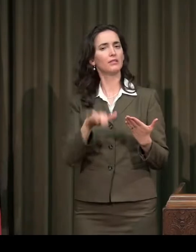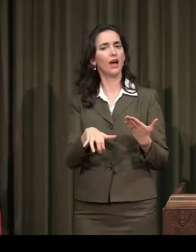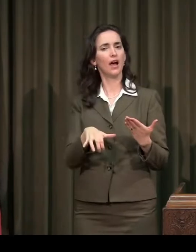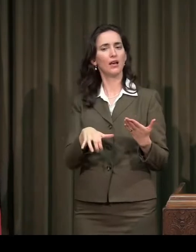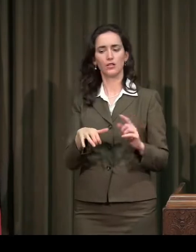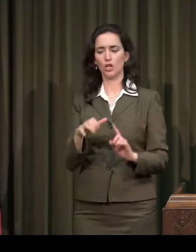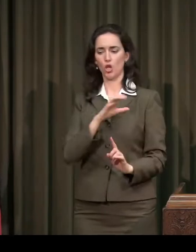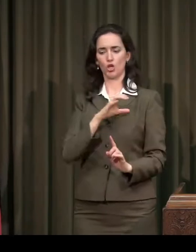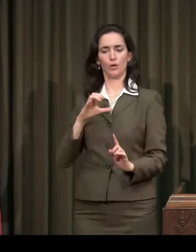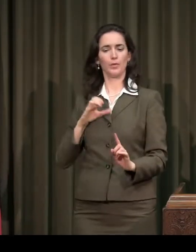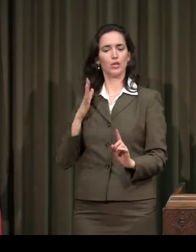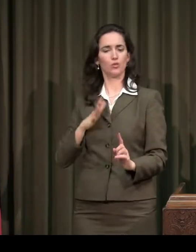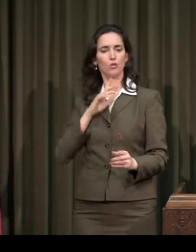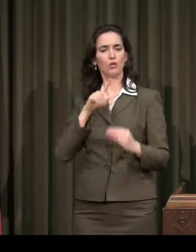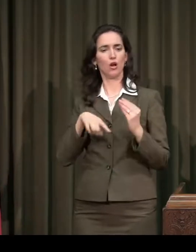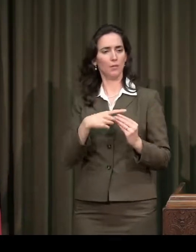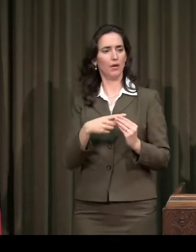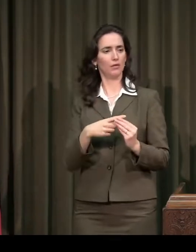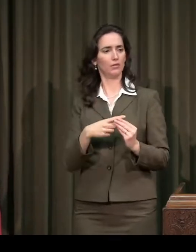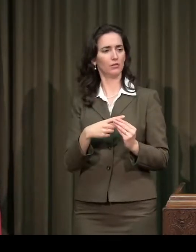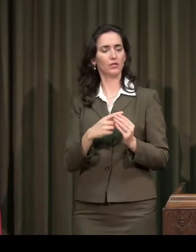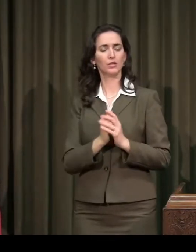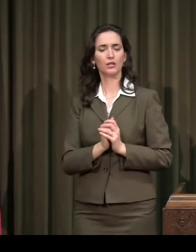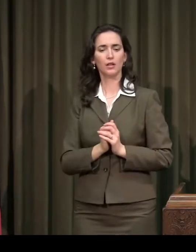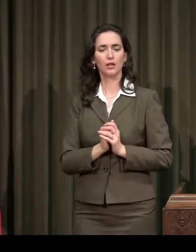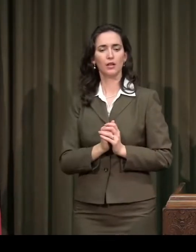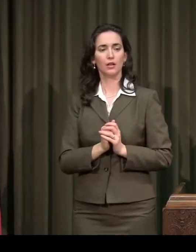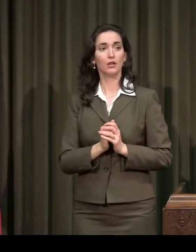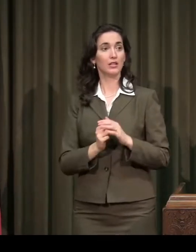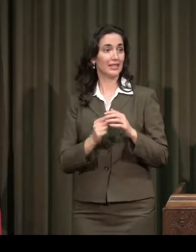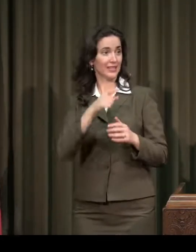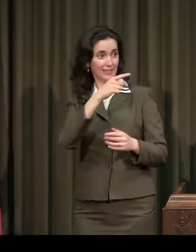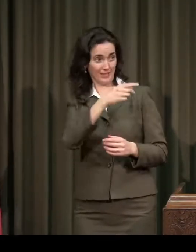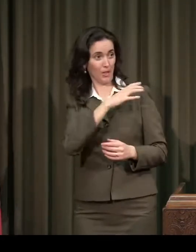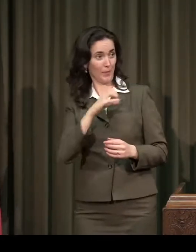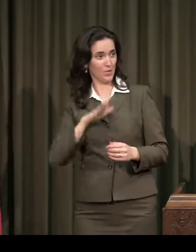referring to, he happens to be here and so he can answer for himself if there's